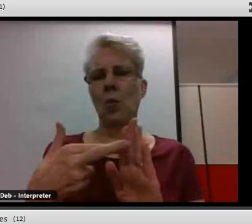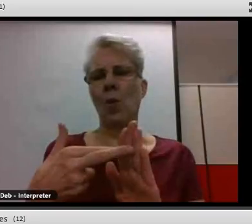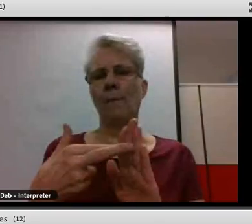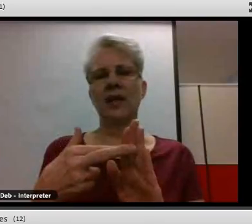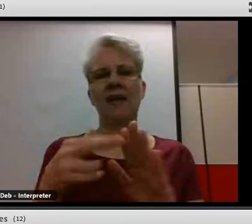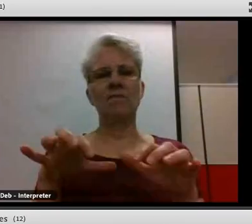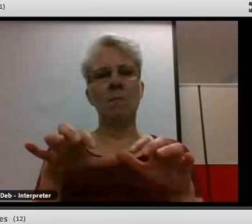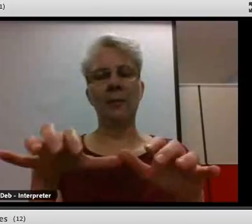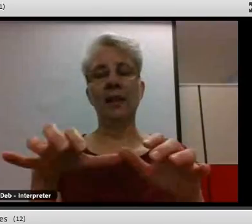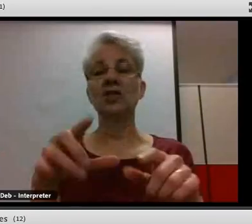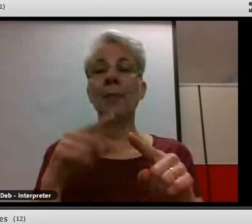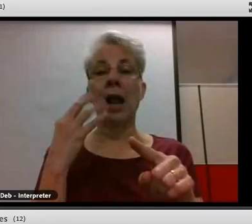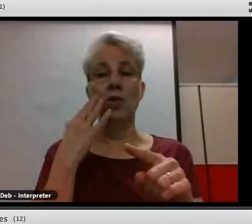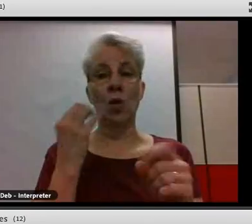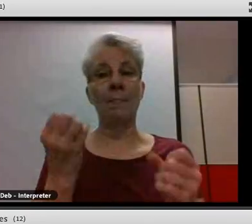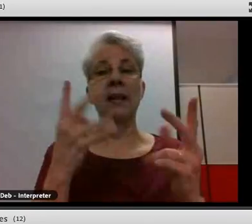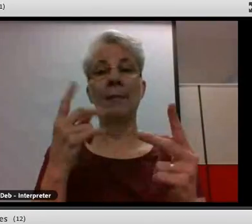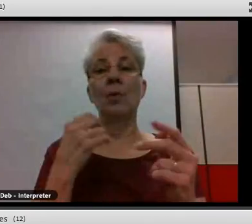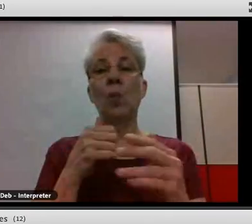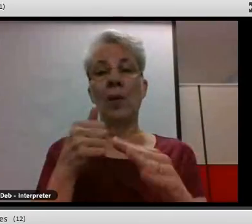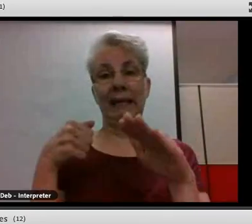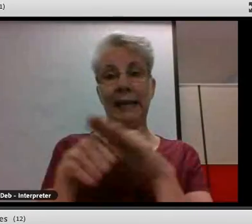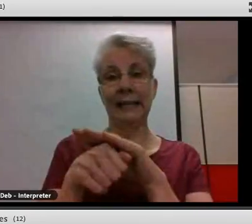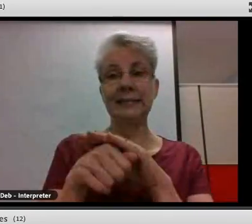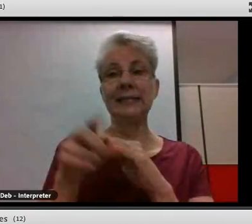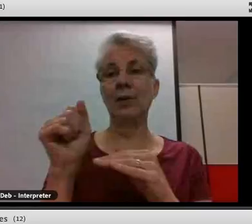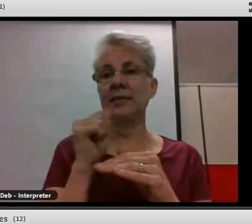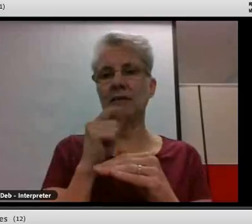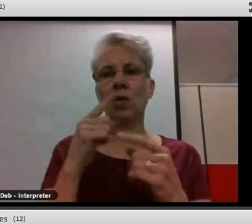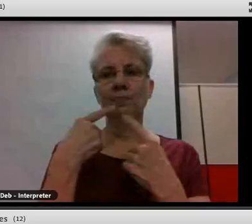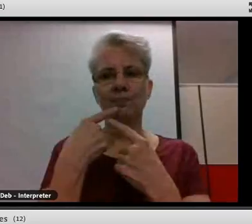that would help people access your libraries.